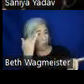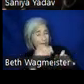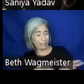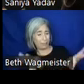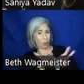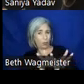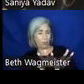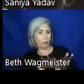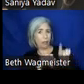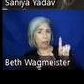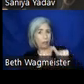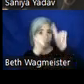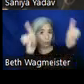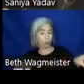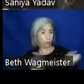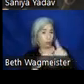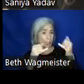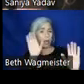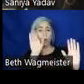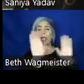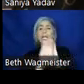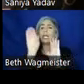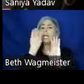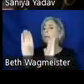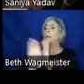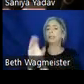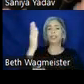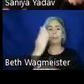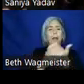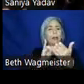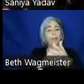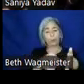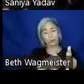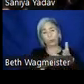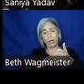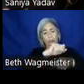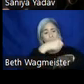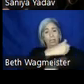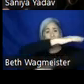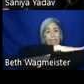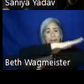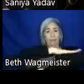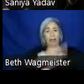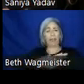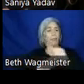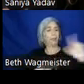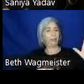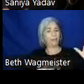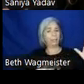On the screen right now are images are parts that are required to build a table on the left and a built version of the table on the right.